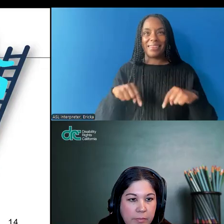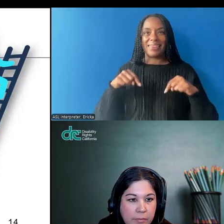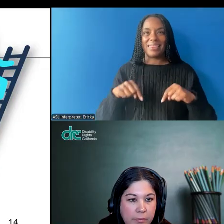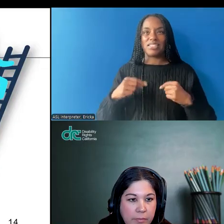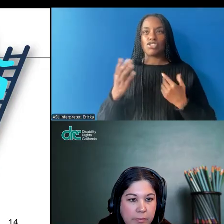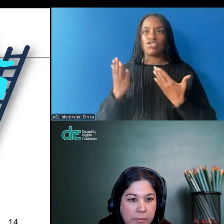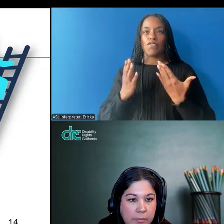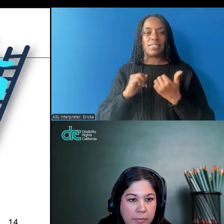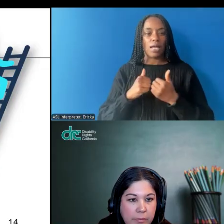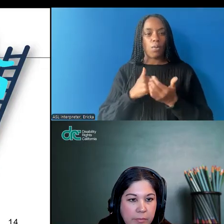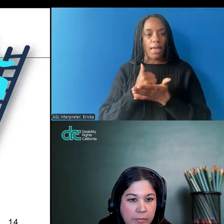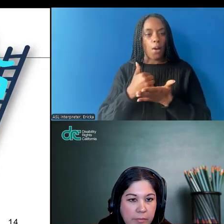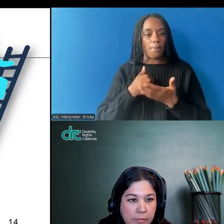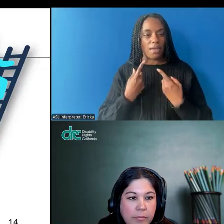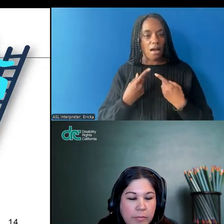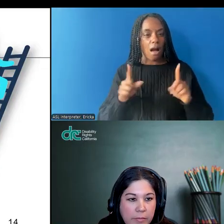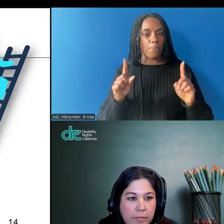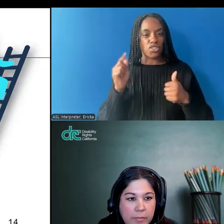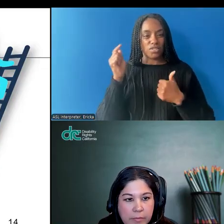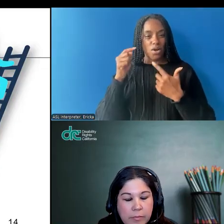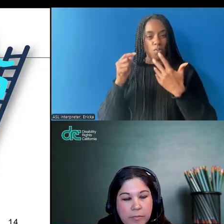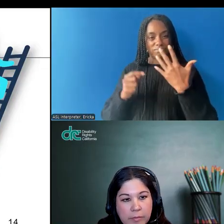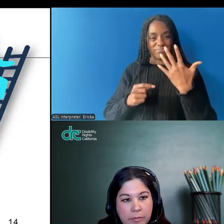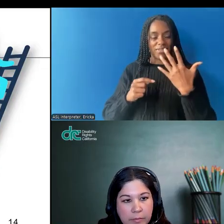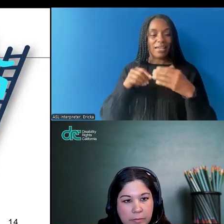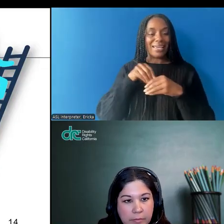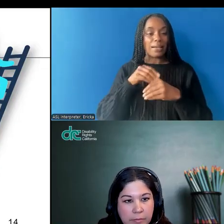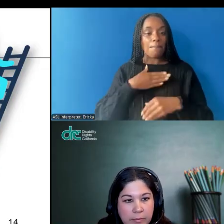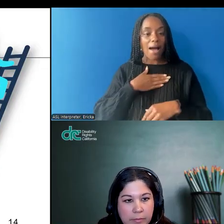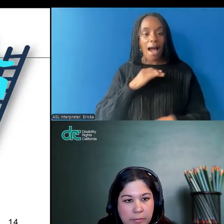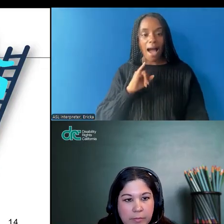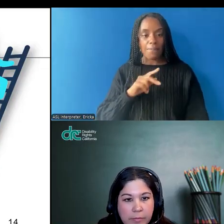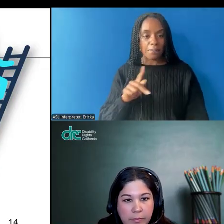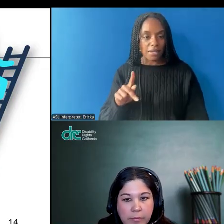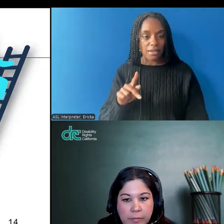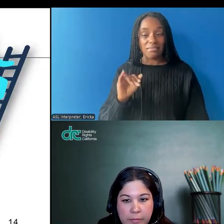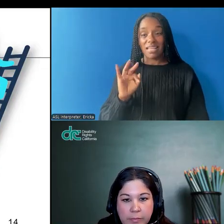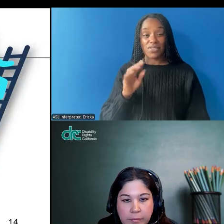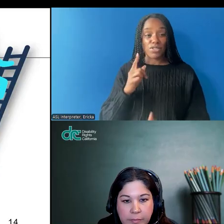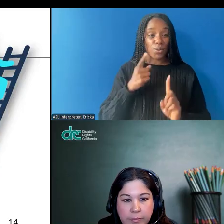accomplish one of these things in my IPP, whether that be a goal or whether that be a life area?